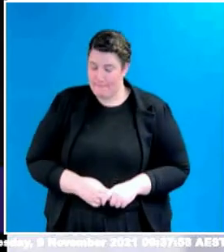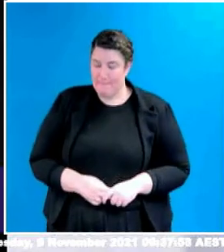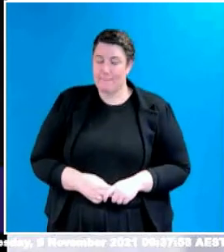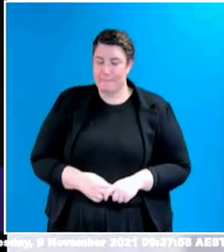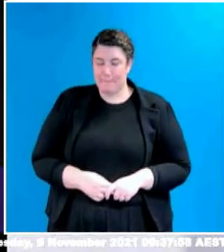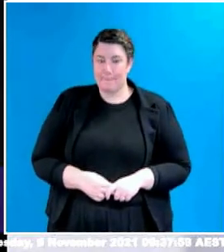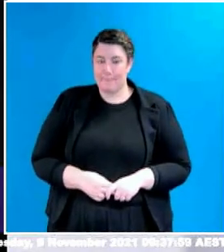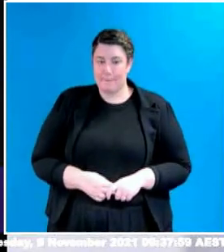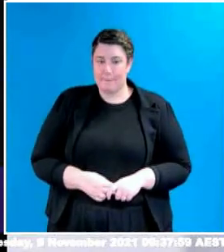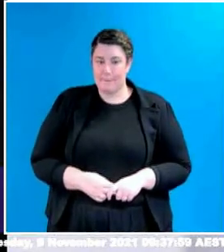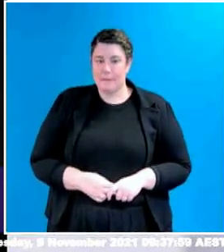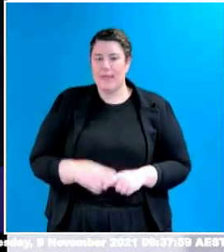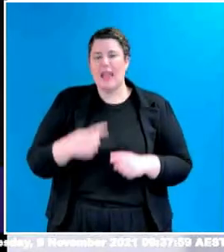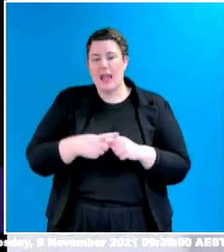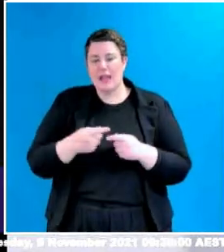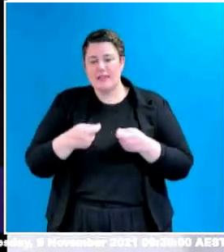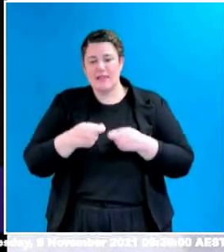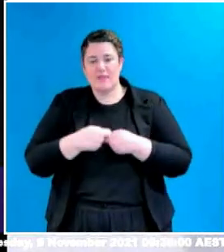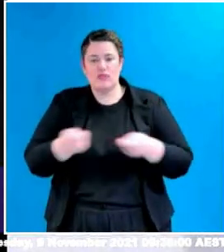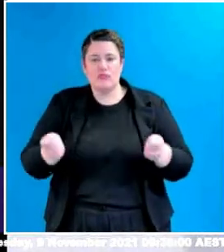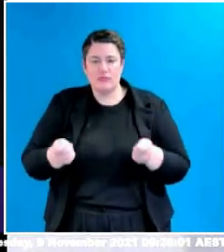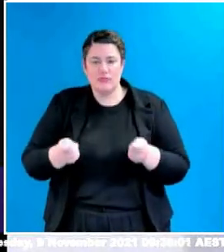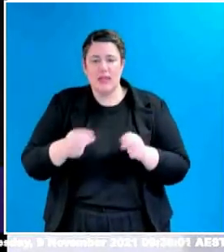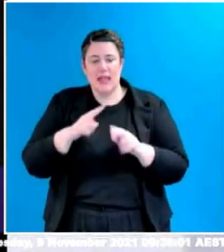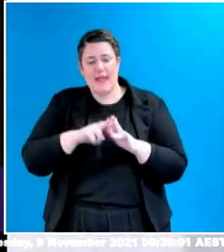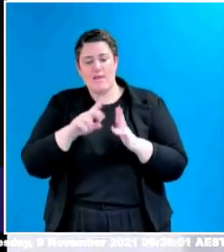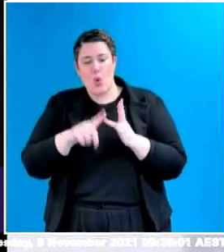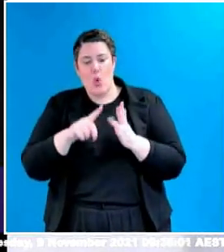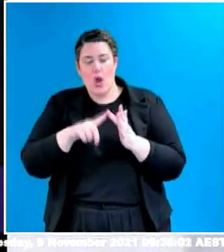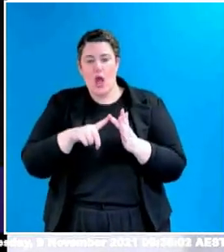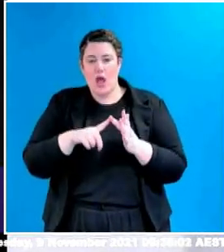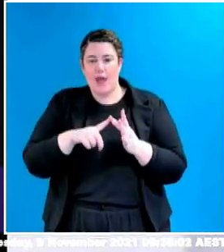And Freedom of Information? And FOI, yes.